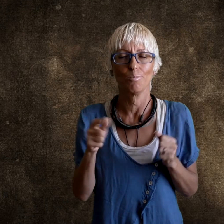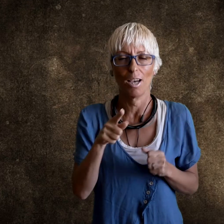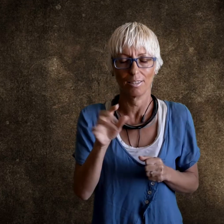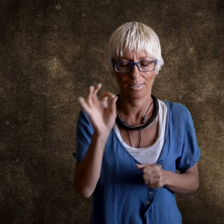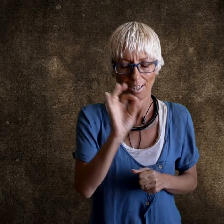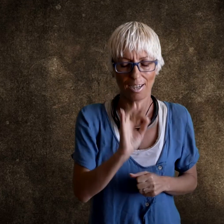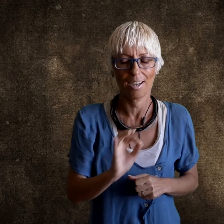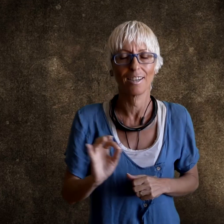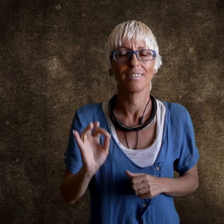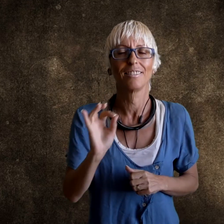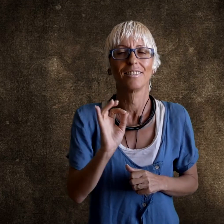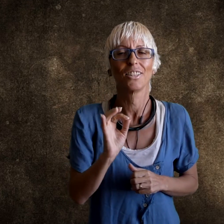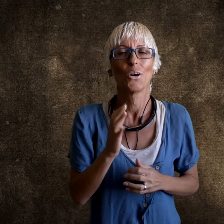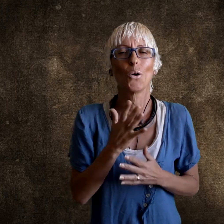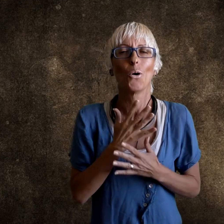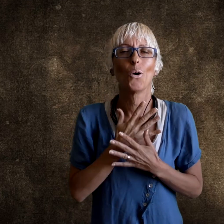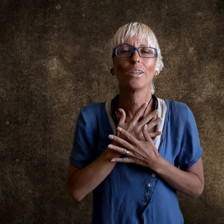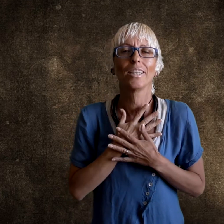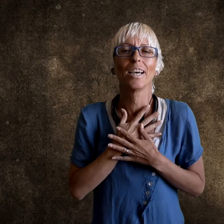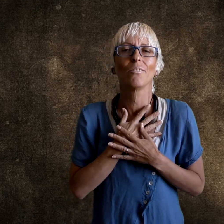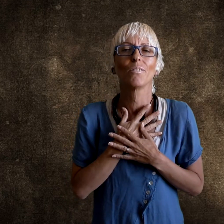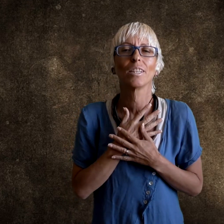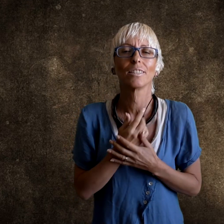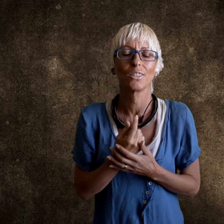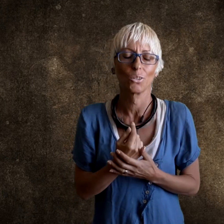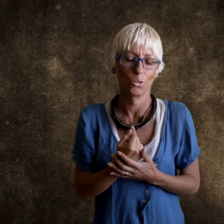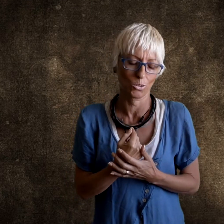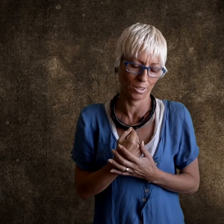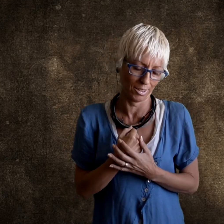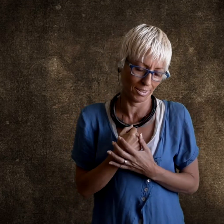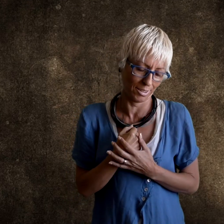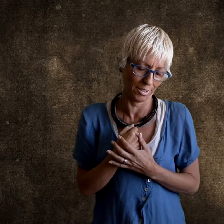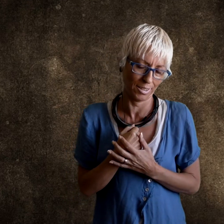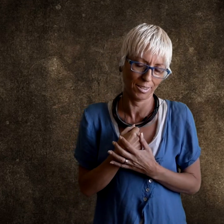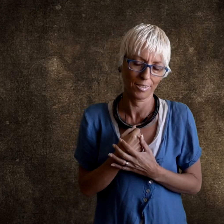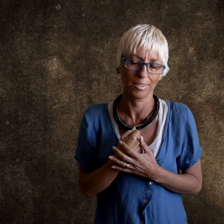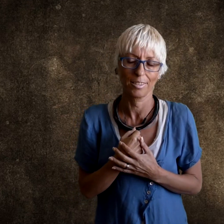if you still love me